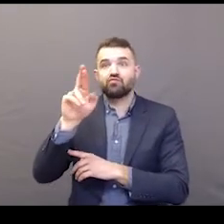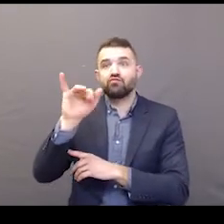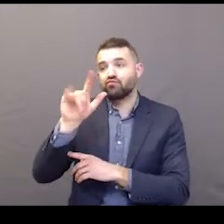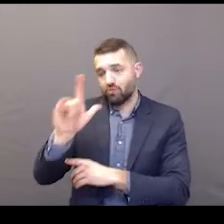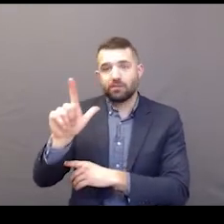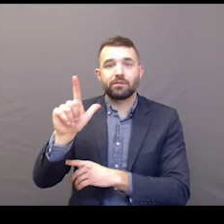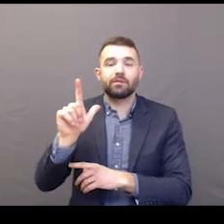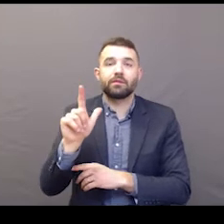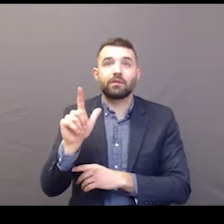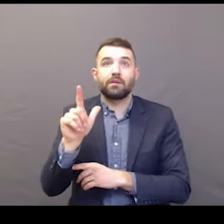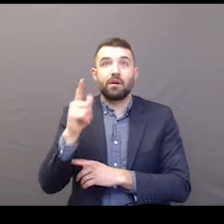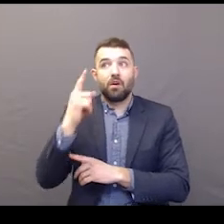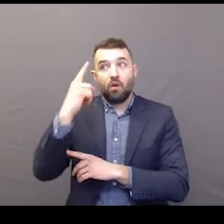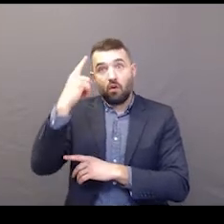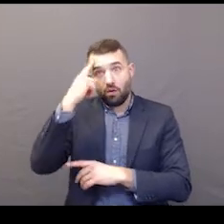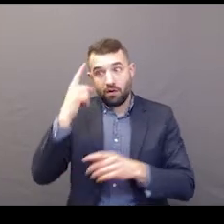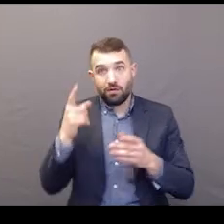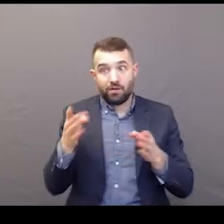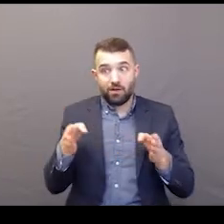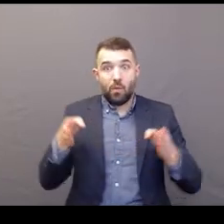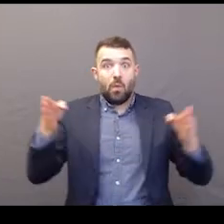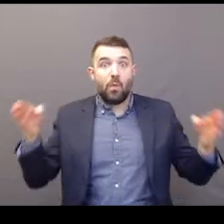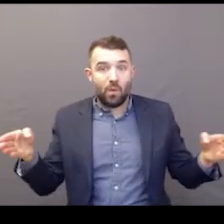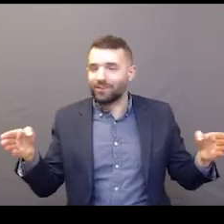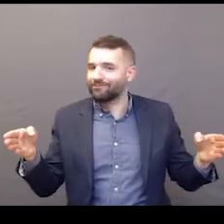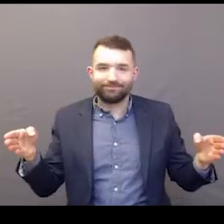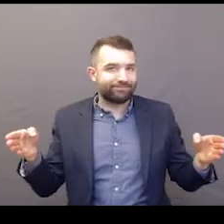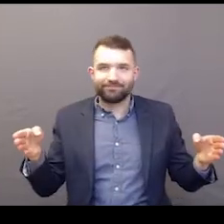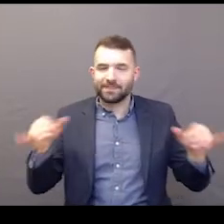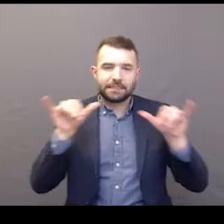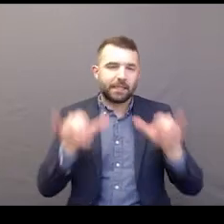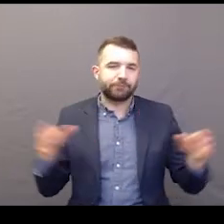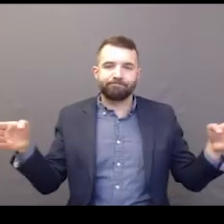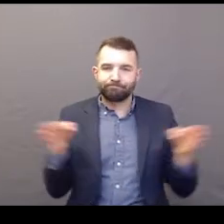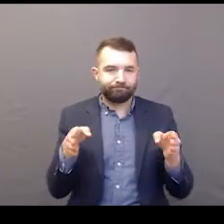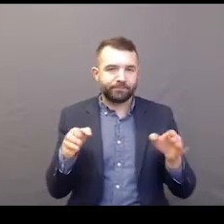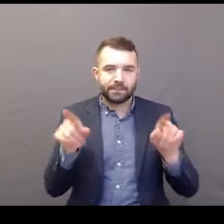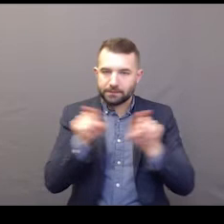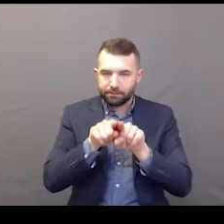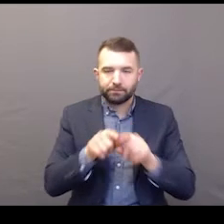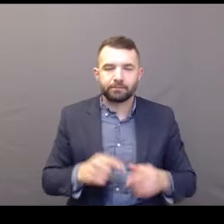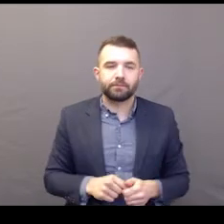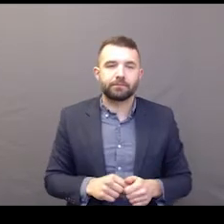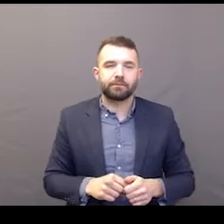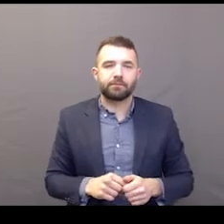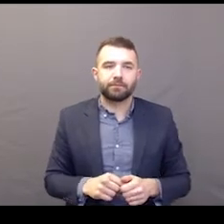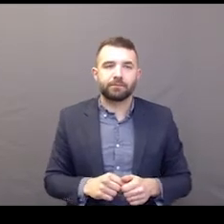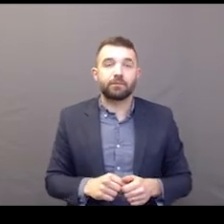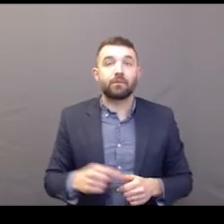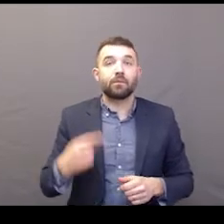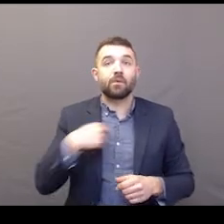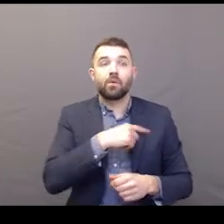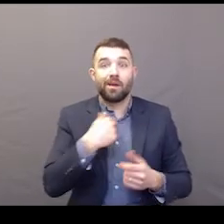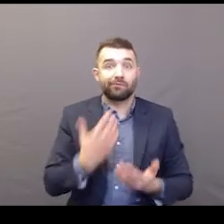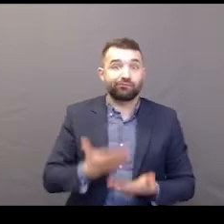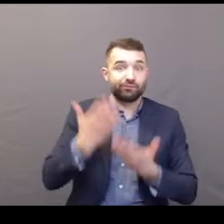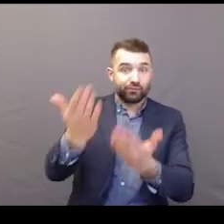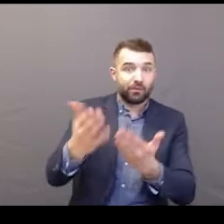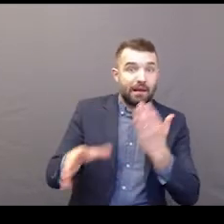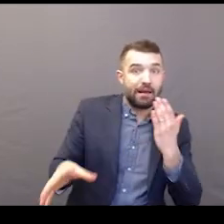widening at NE 145th Street and 25th Avenue NE. We are proposing to add bus queue bypass lanes on